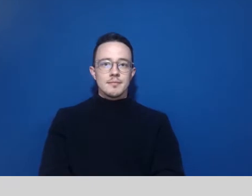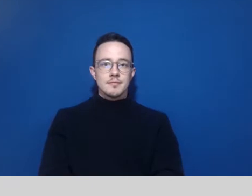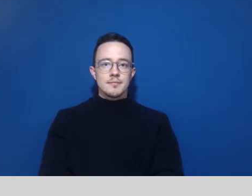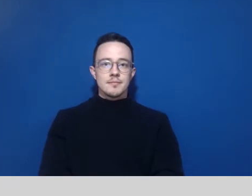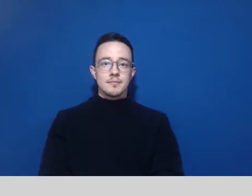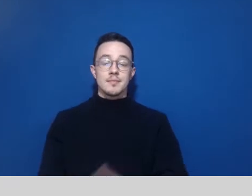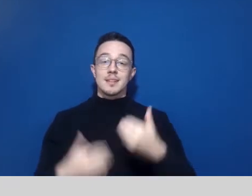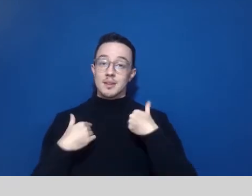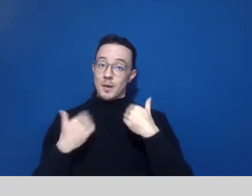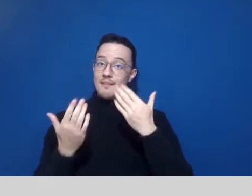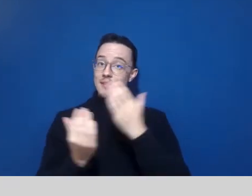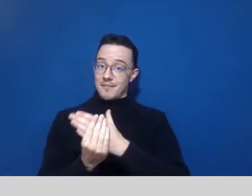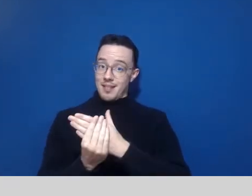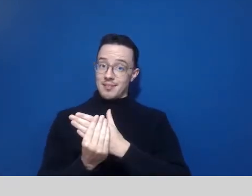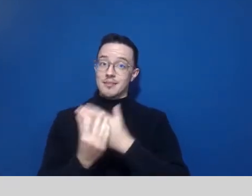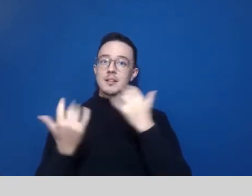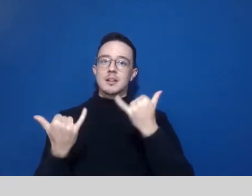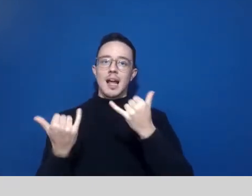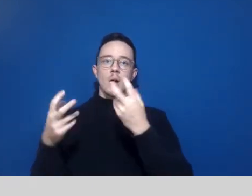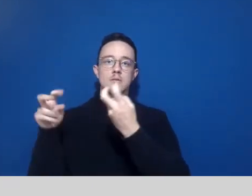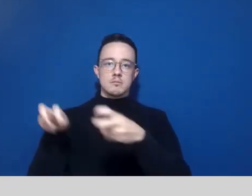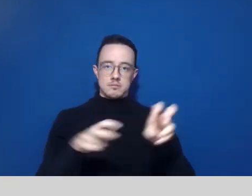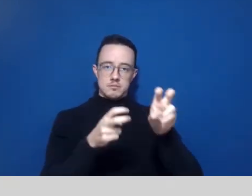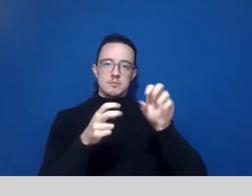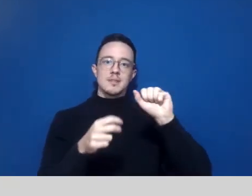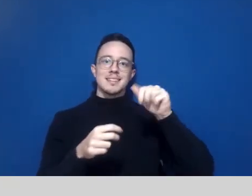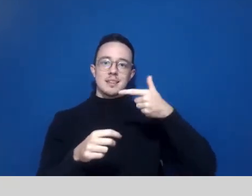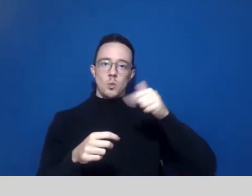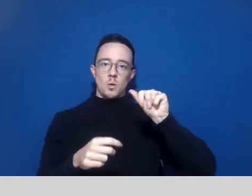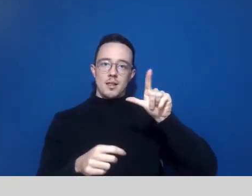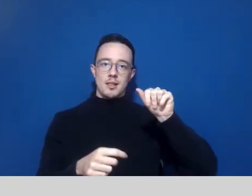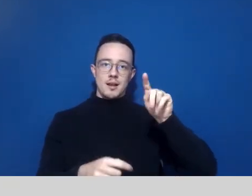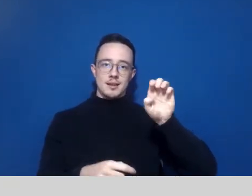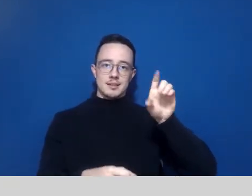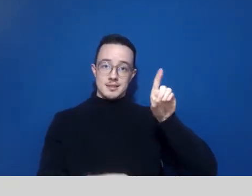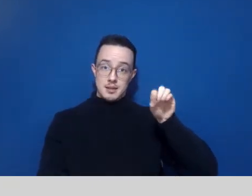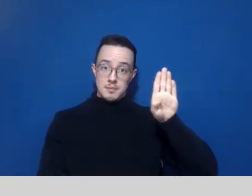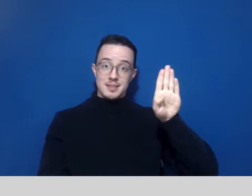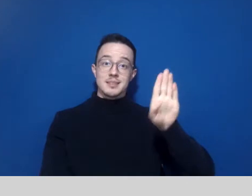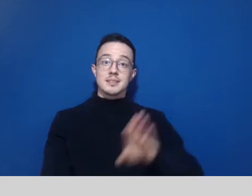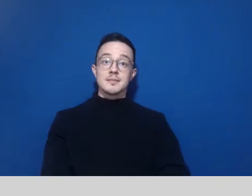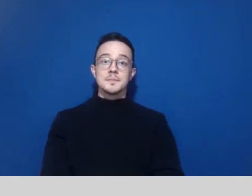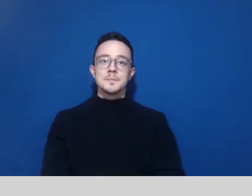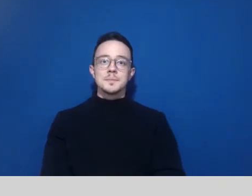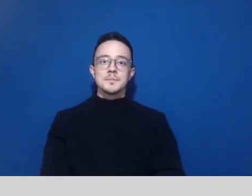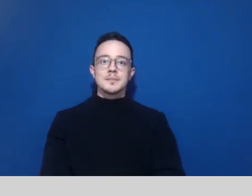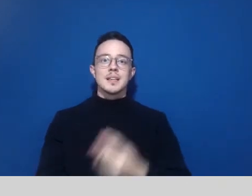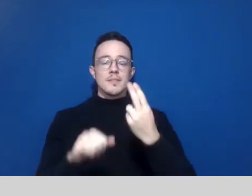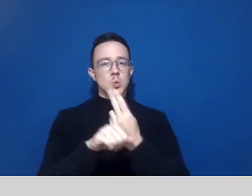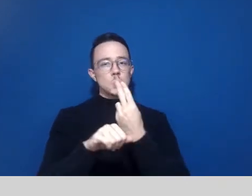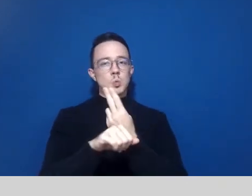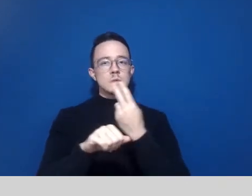So, I've got the file here. I'm gonna turn it into a SQLite database. I have a tool I wrote called csvs-to-sqlite,